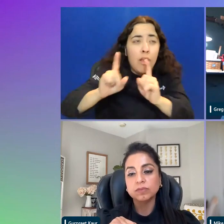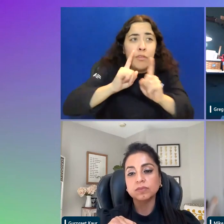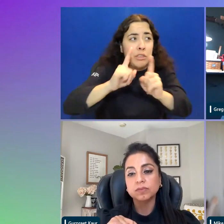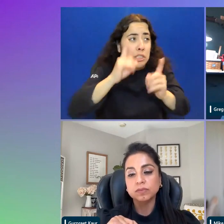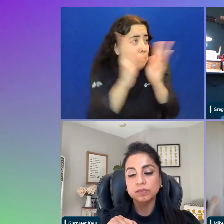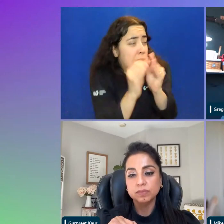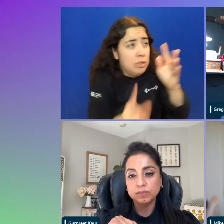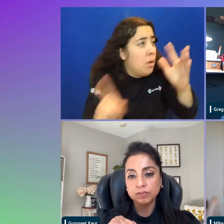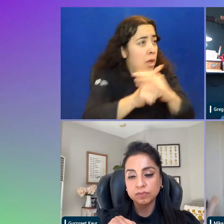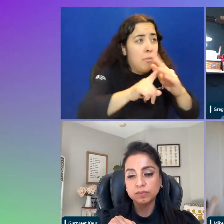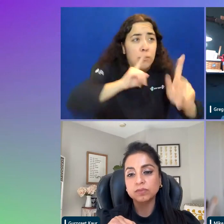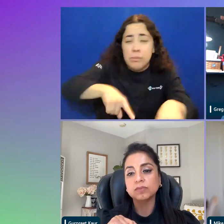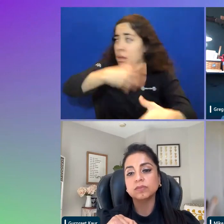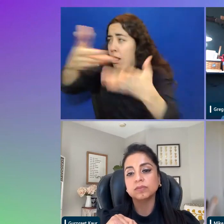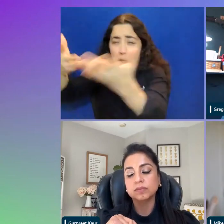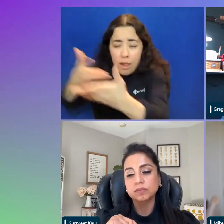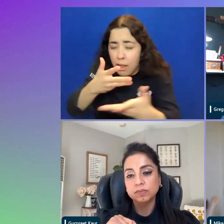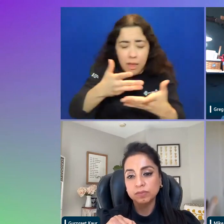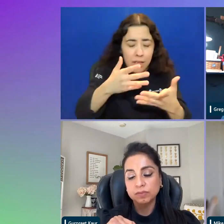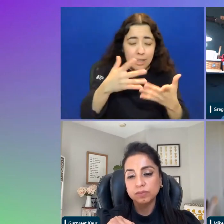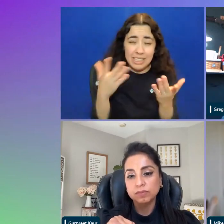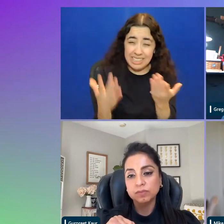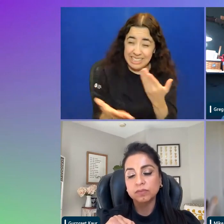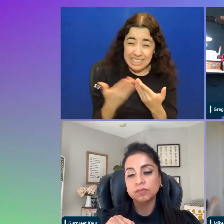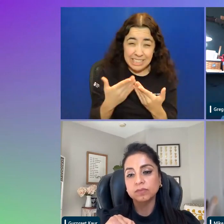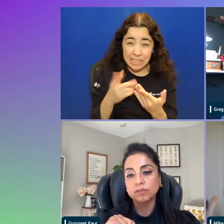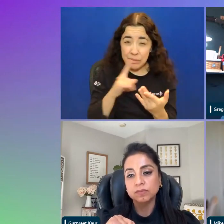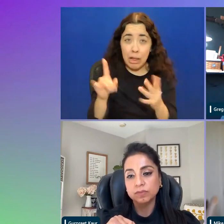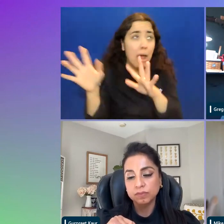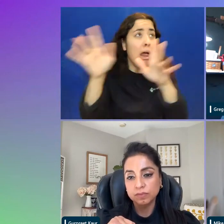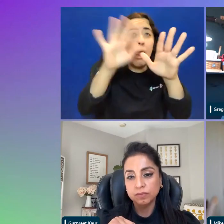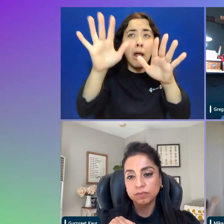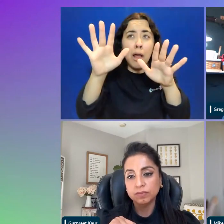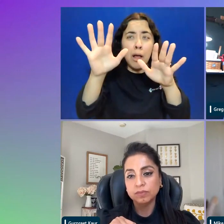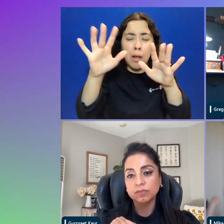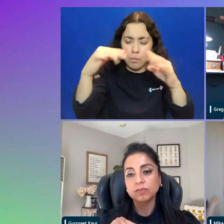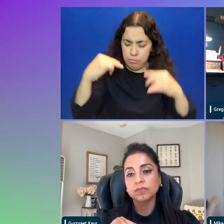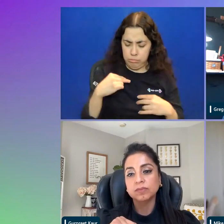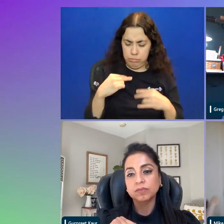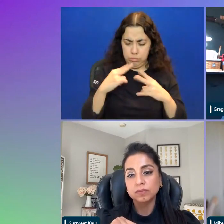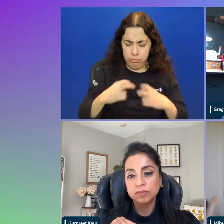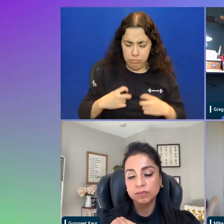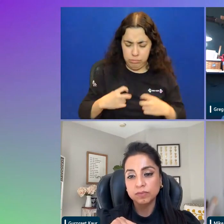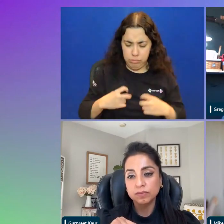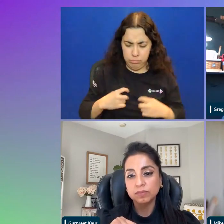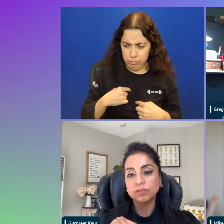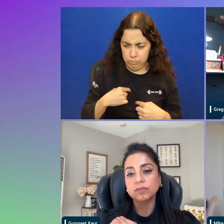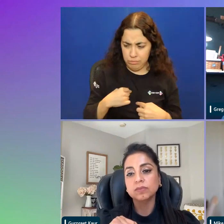pretty soon you find yourself very quickly. Oh, when was the last time I actually was in front of someone with a